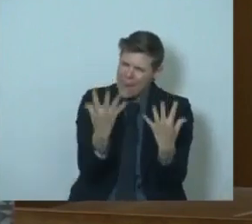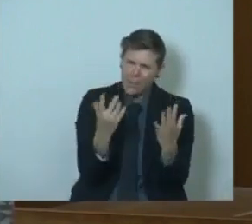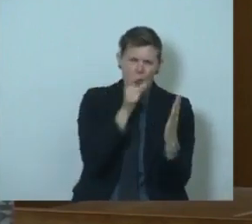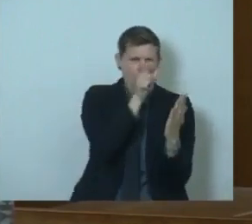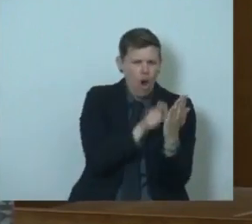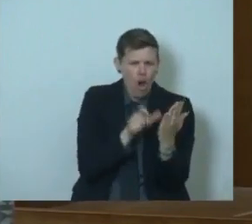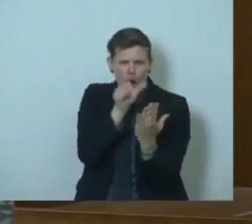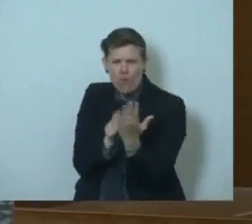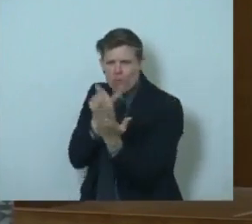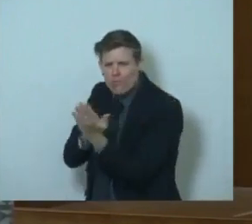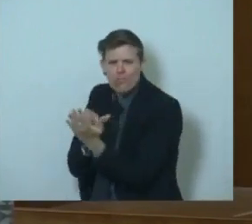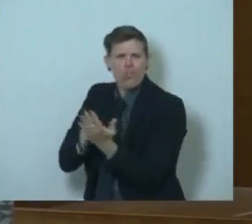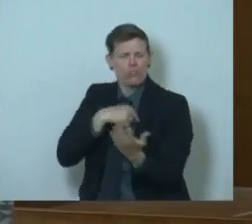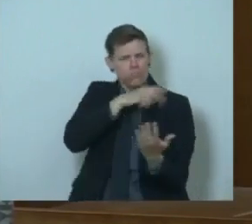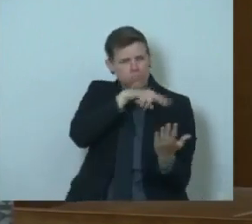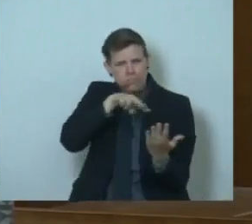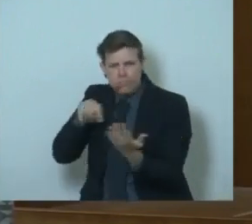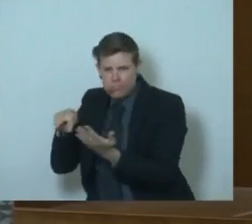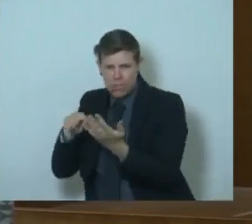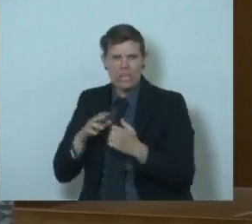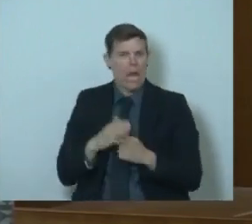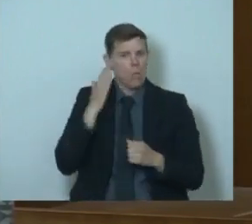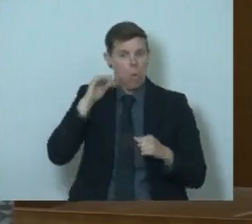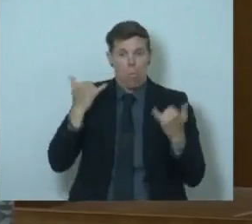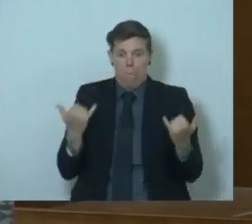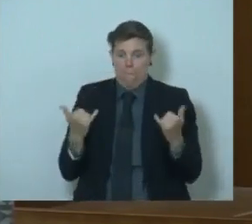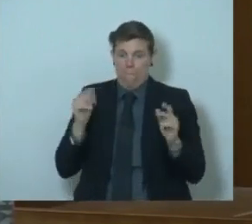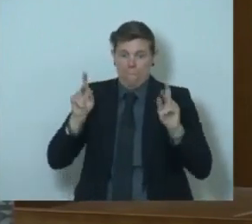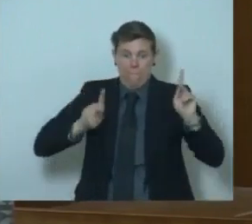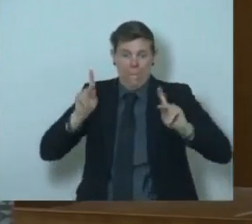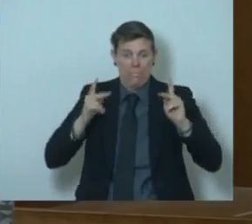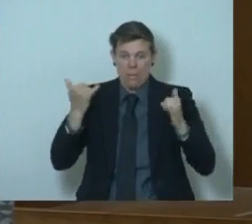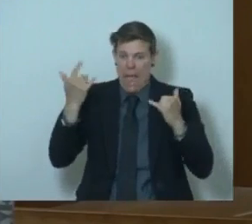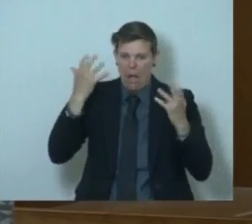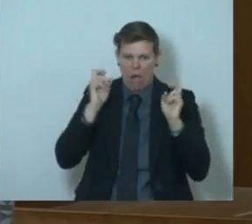IN THIS PANDEMIC, WE REVIEW 60-75 ARTICLES EACH DAY.